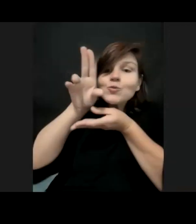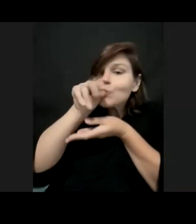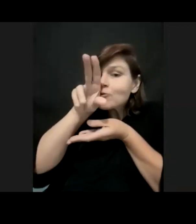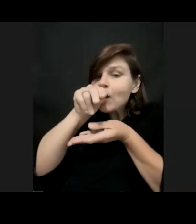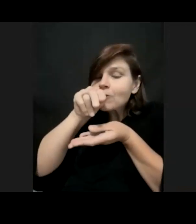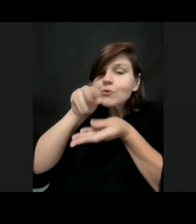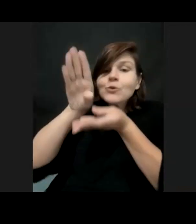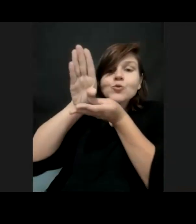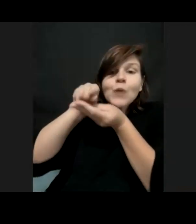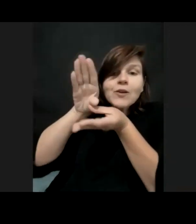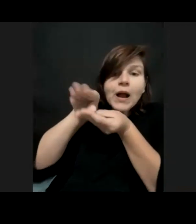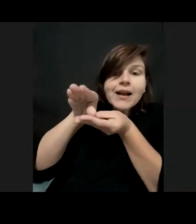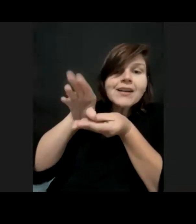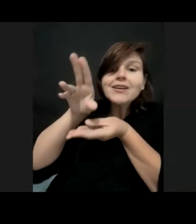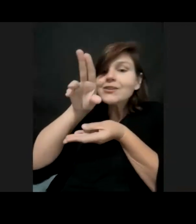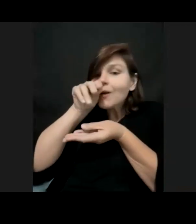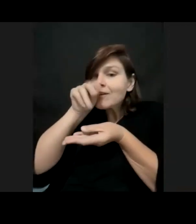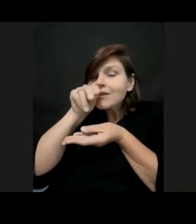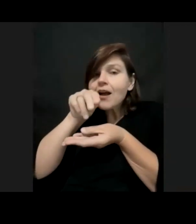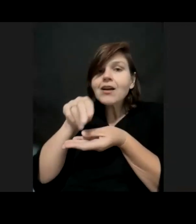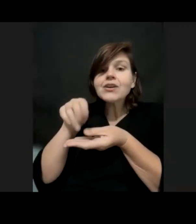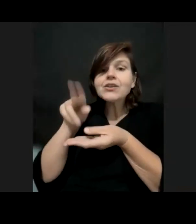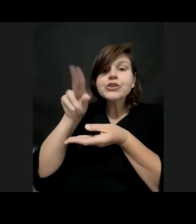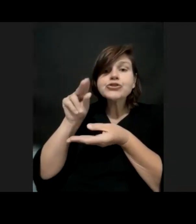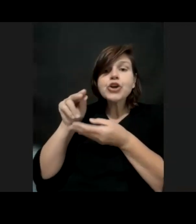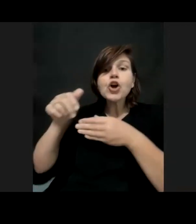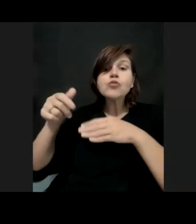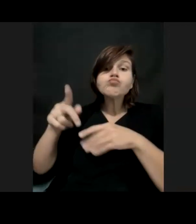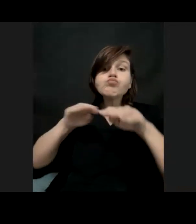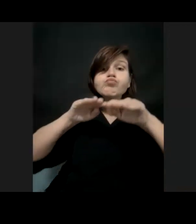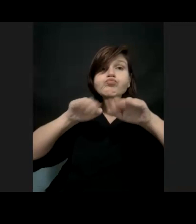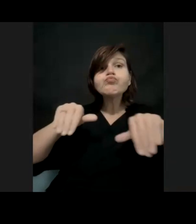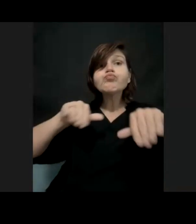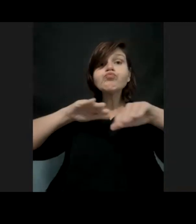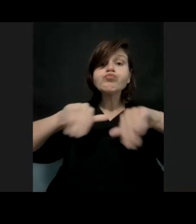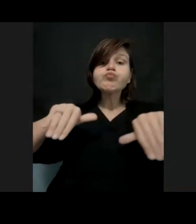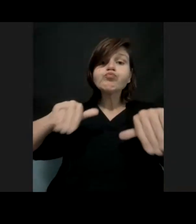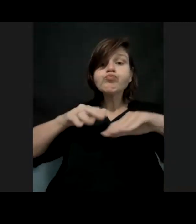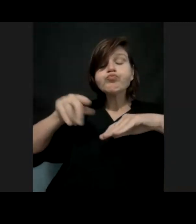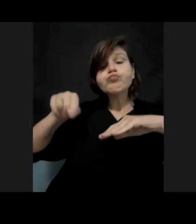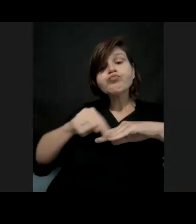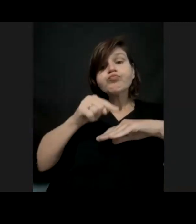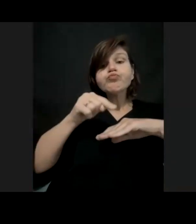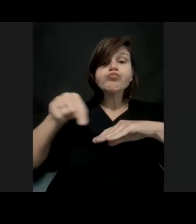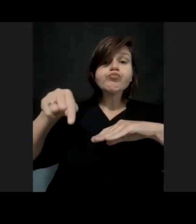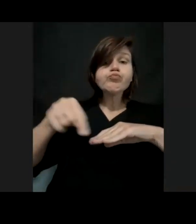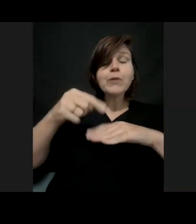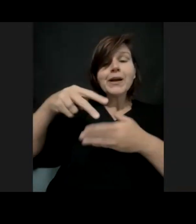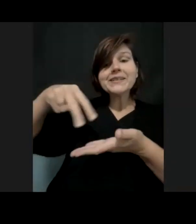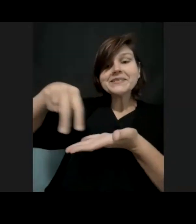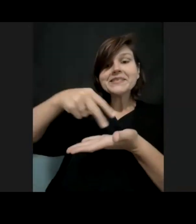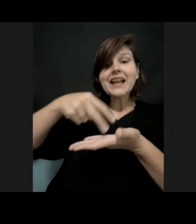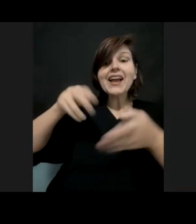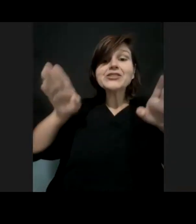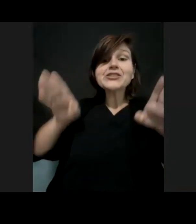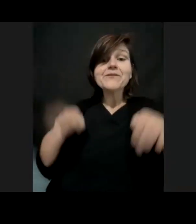The duck climbed out of the water and started to dance around. She flapped her wings and spun around.